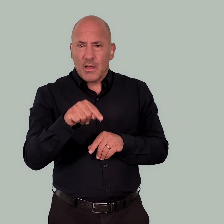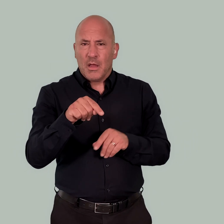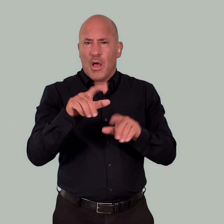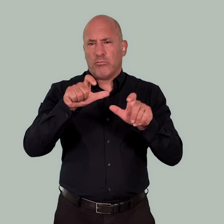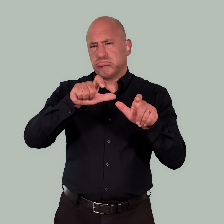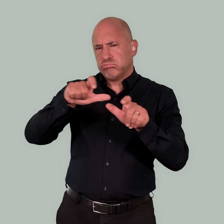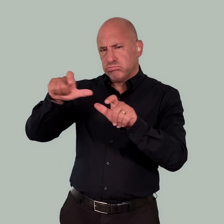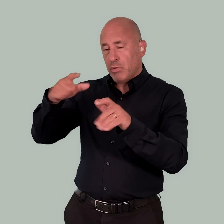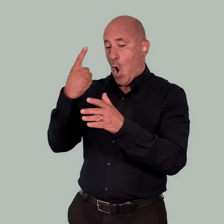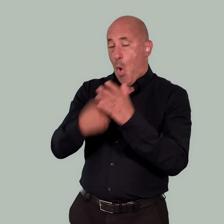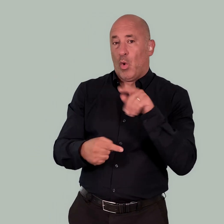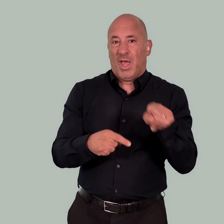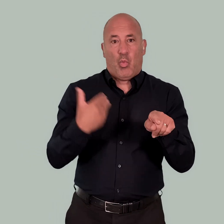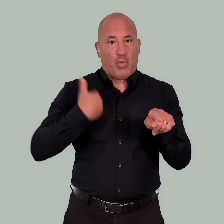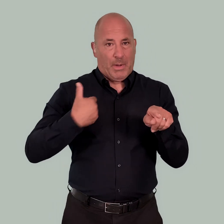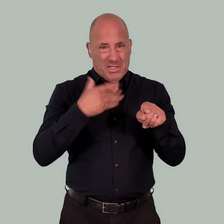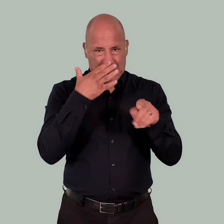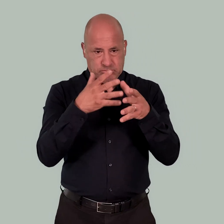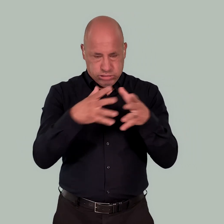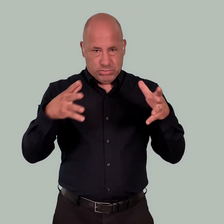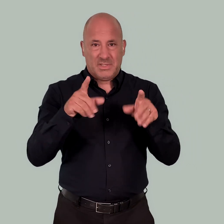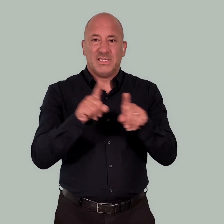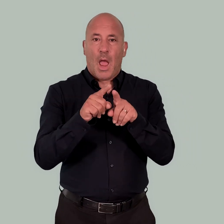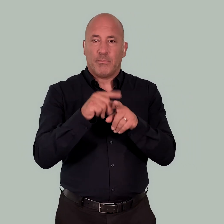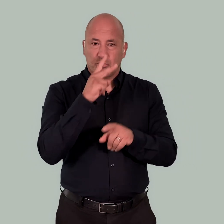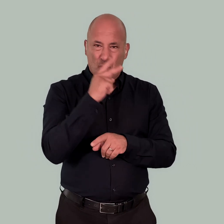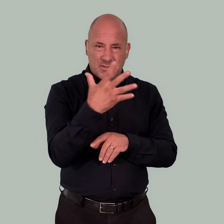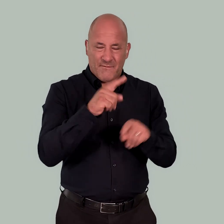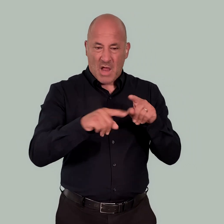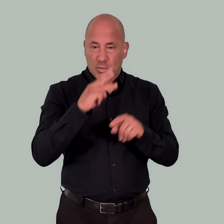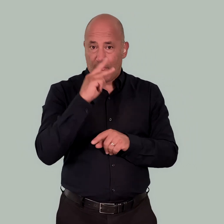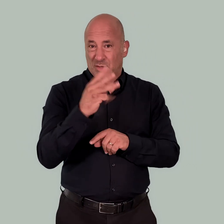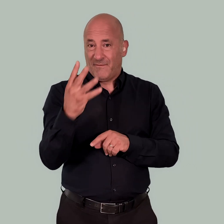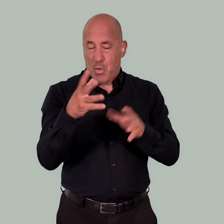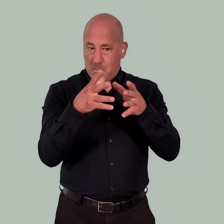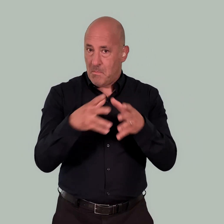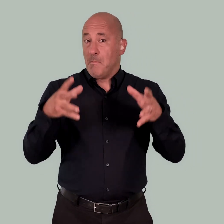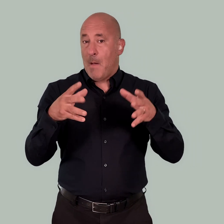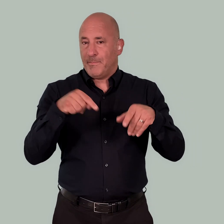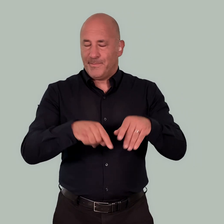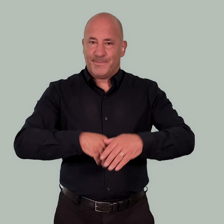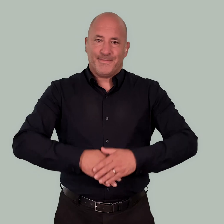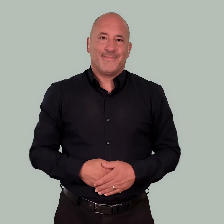have been fairly muted other than for women and for 25 to 34-year-olds.